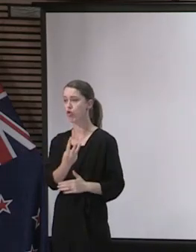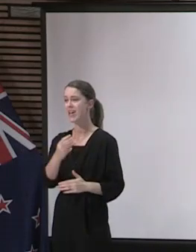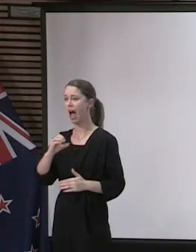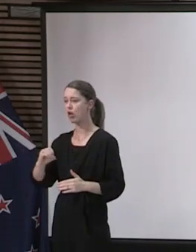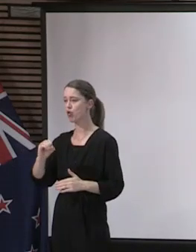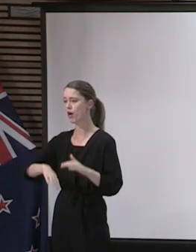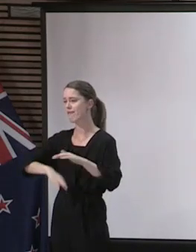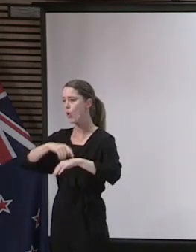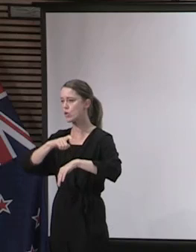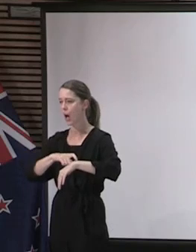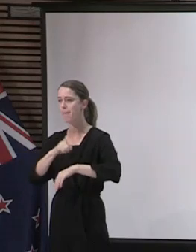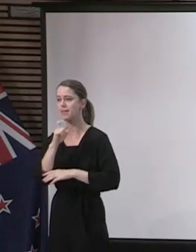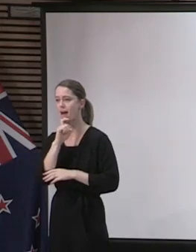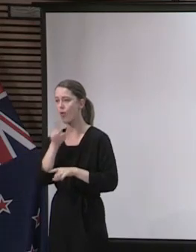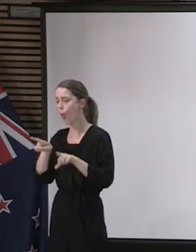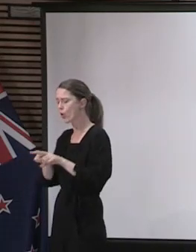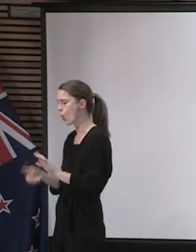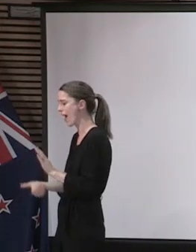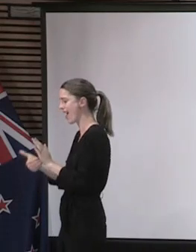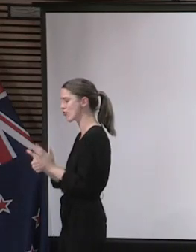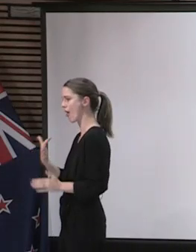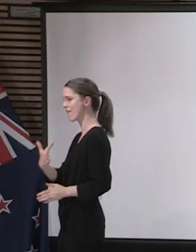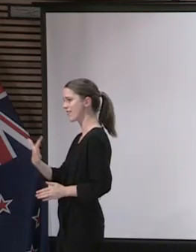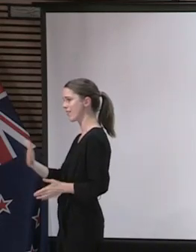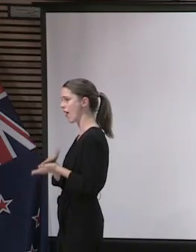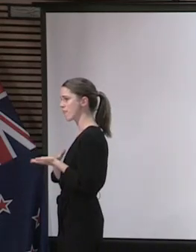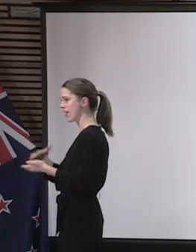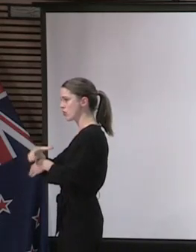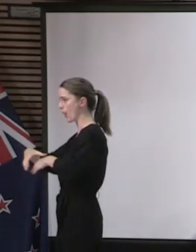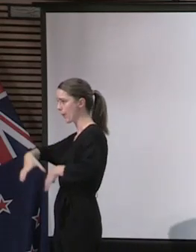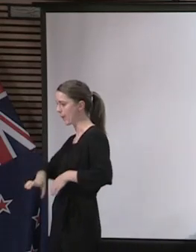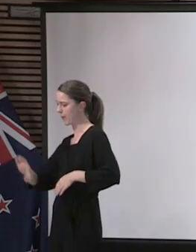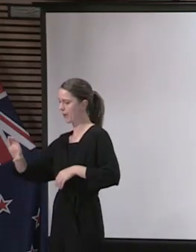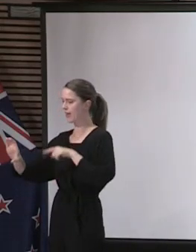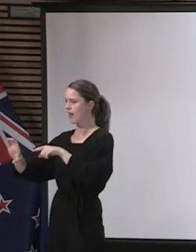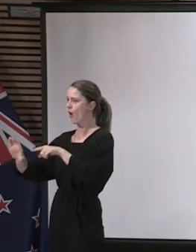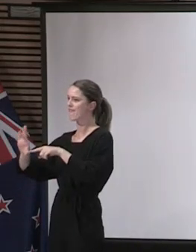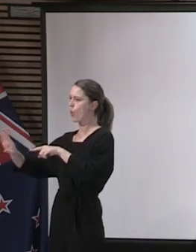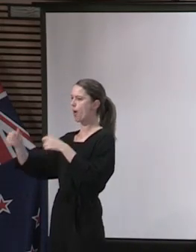that even further again with surge capacity up to 300FTEs